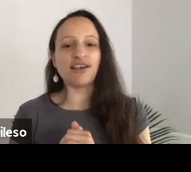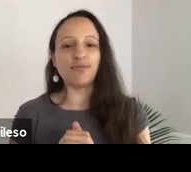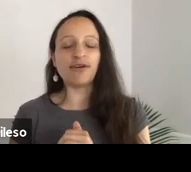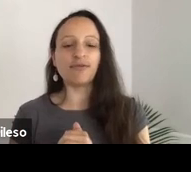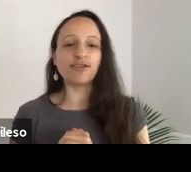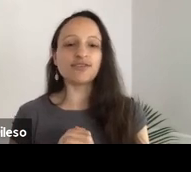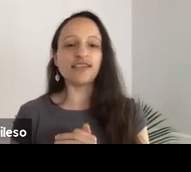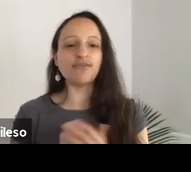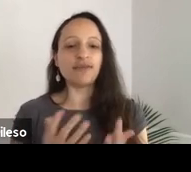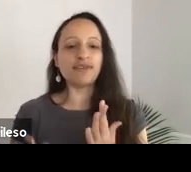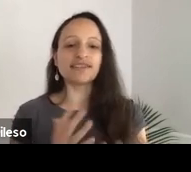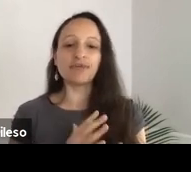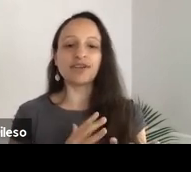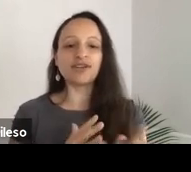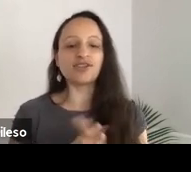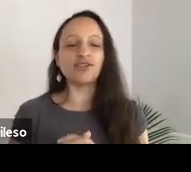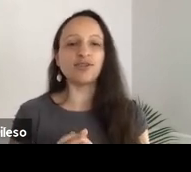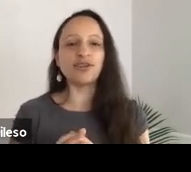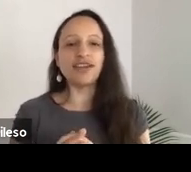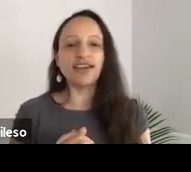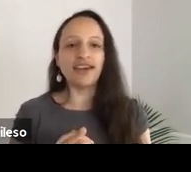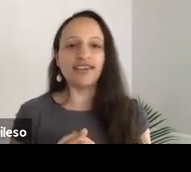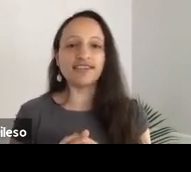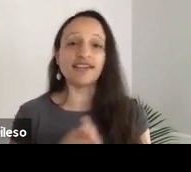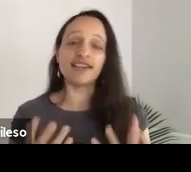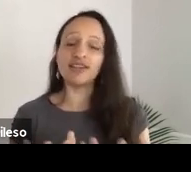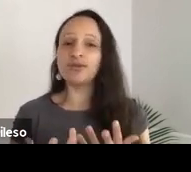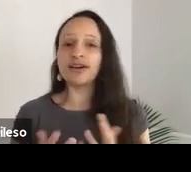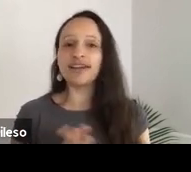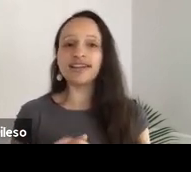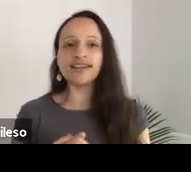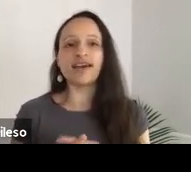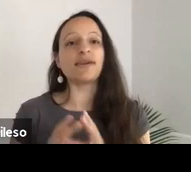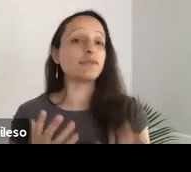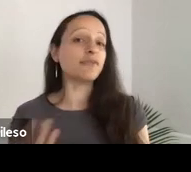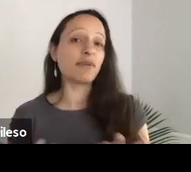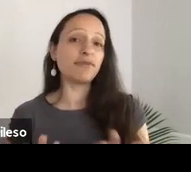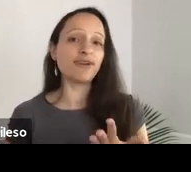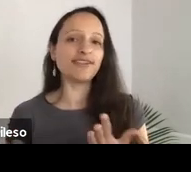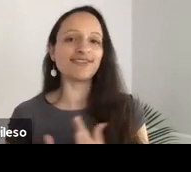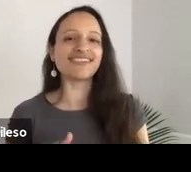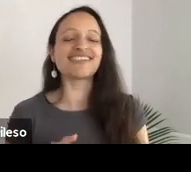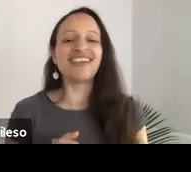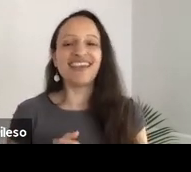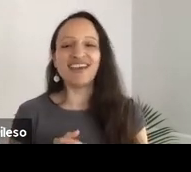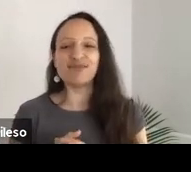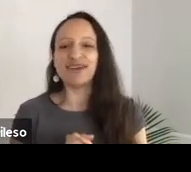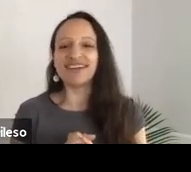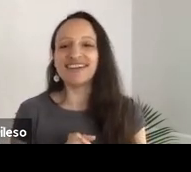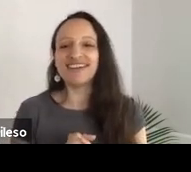Some of what you see might be similar to the settings that you are in, and some of it might be very different.